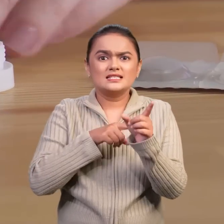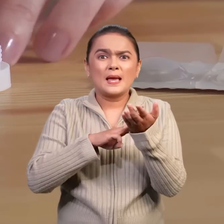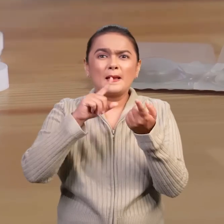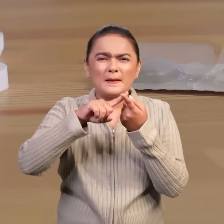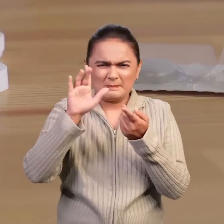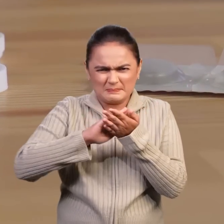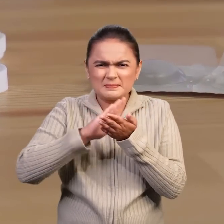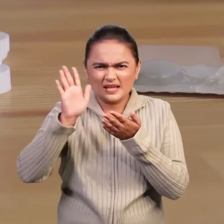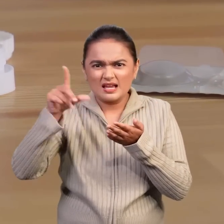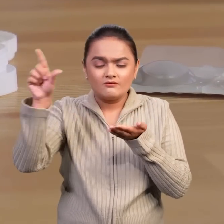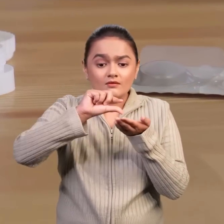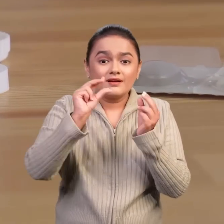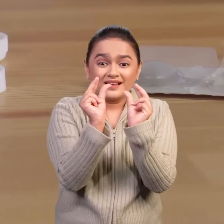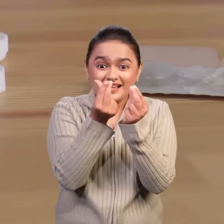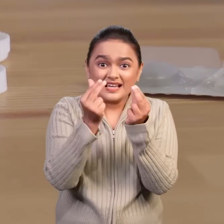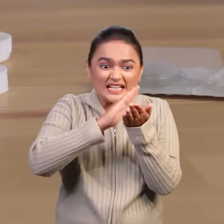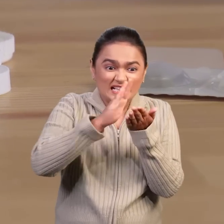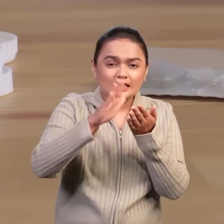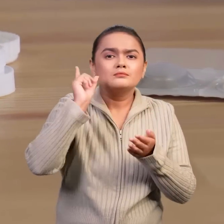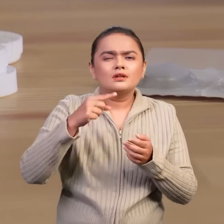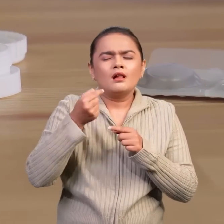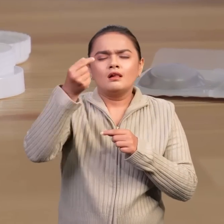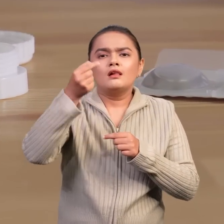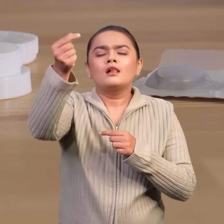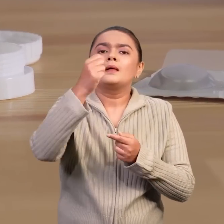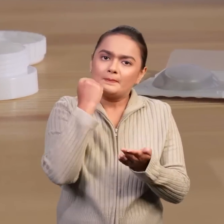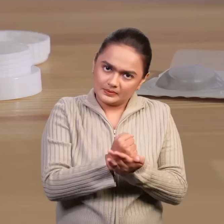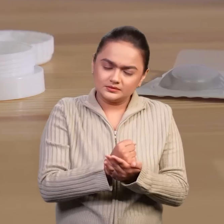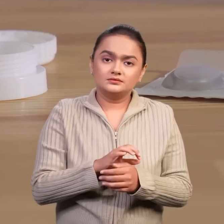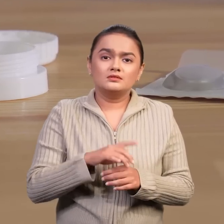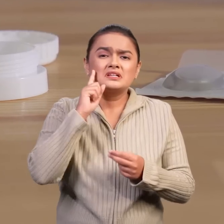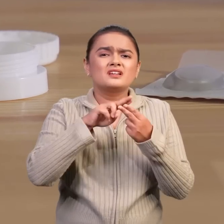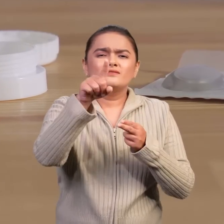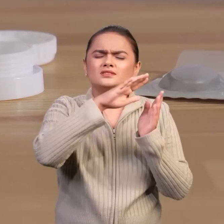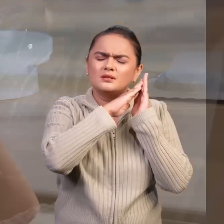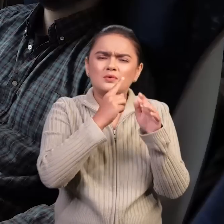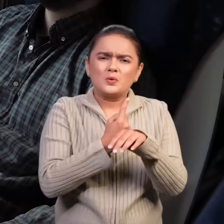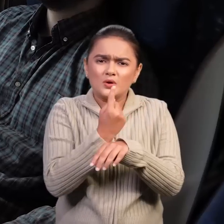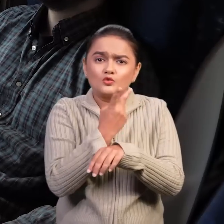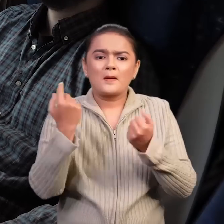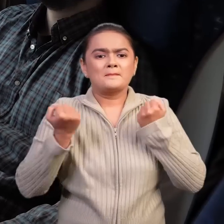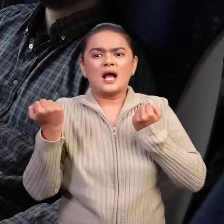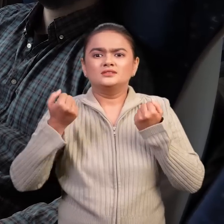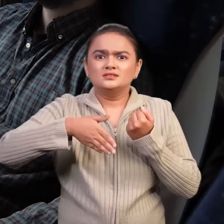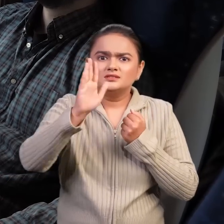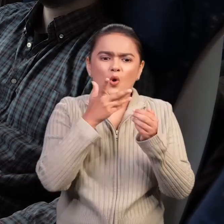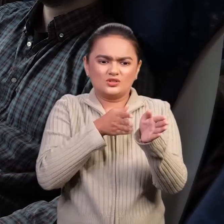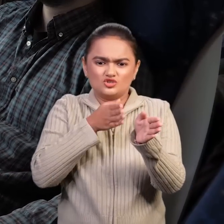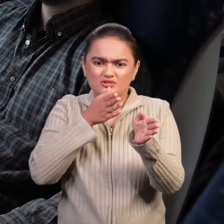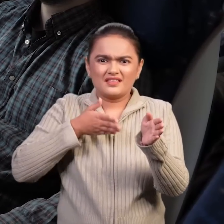and these can be used to clean the contact lenses. If, however, you're sleeping for an hour or two in the bus or the drain